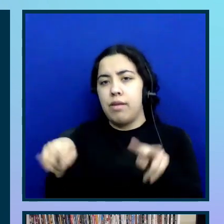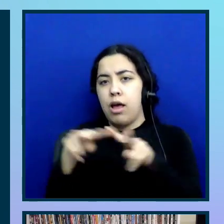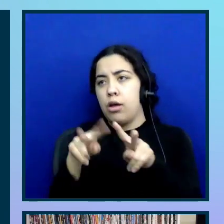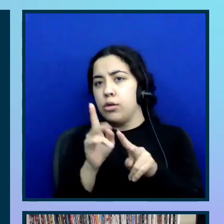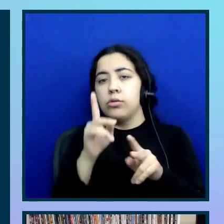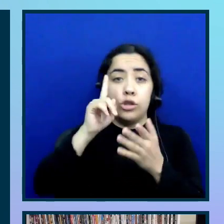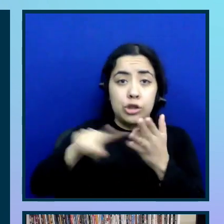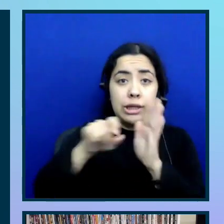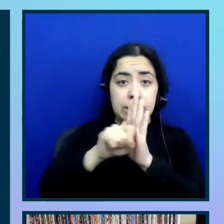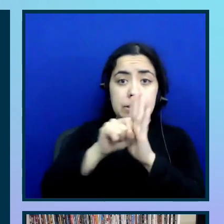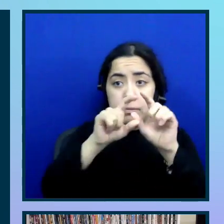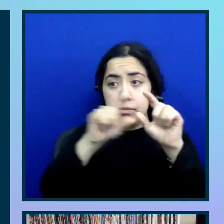opens in a new window link.